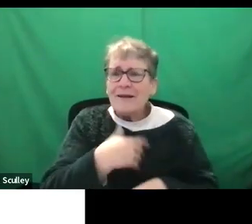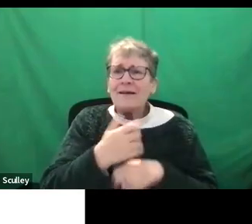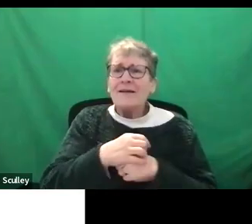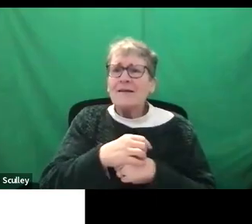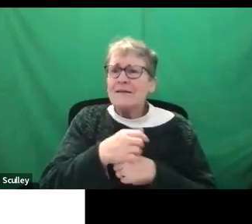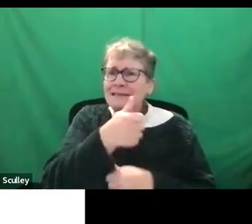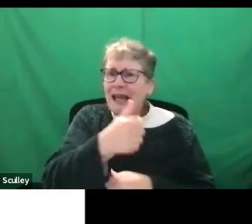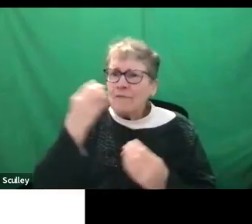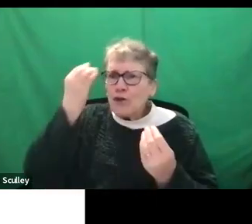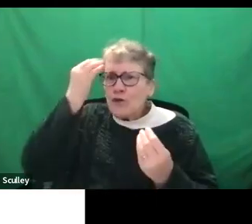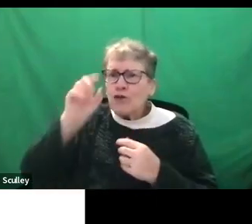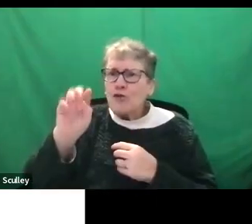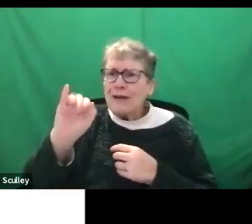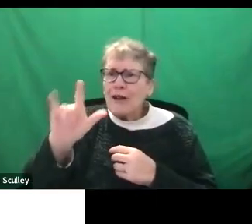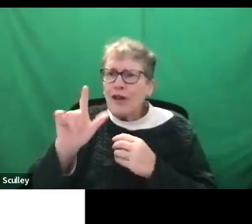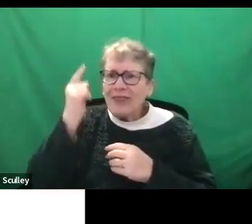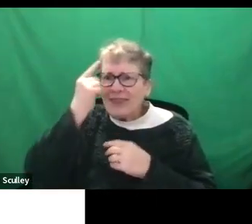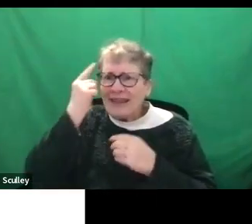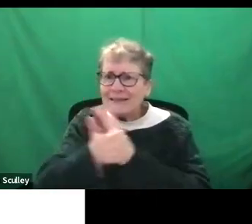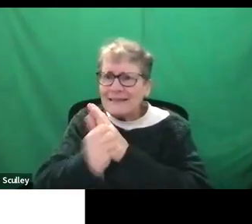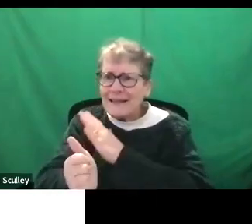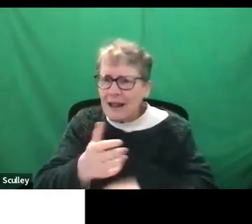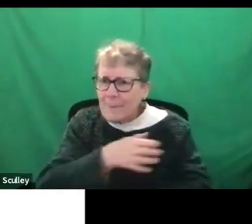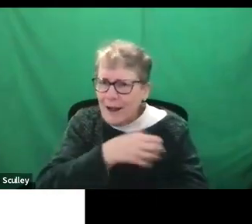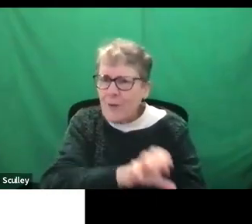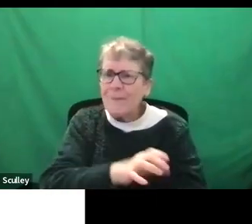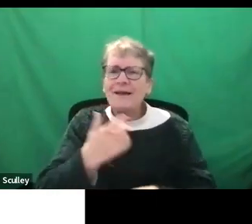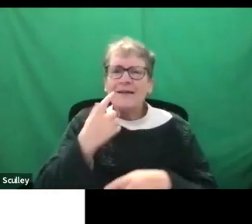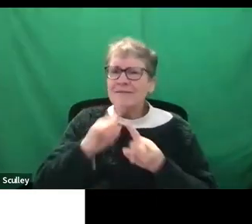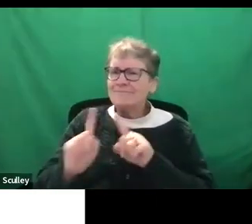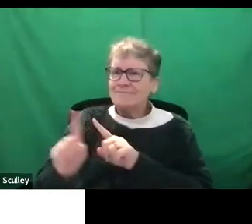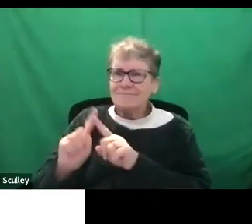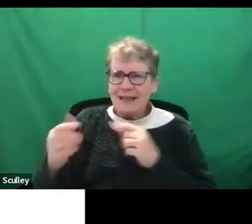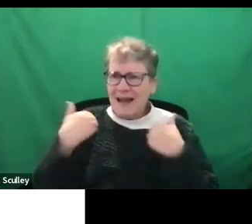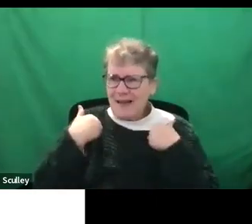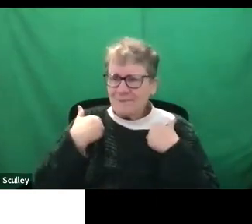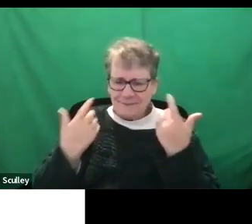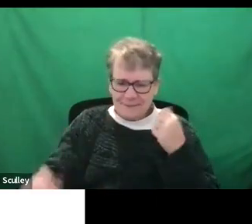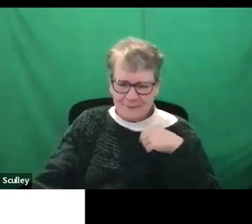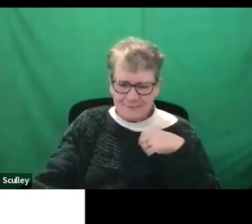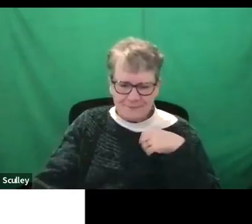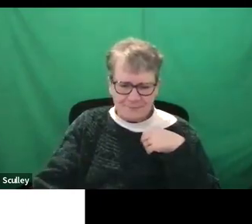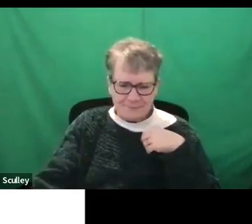(interpreter clears throat) these diverse individuals to, uh... give them the tools